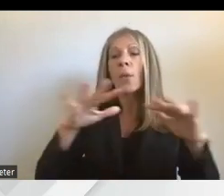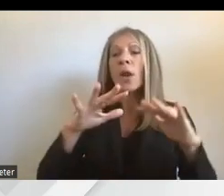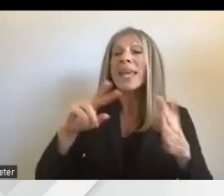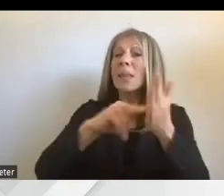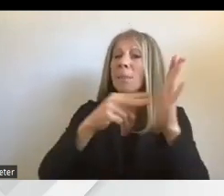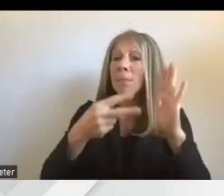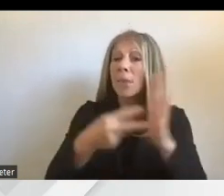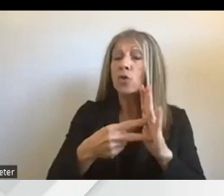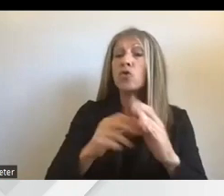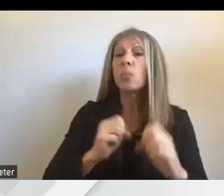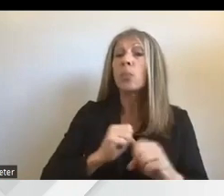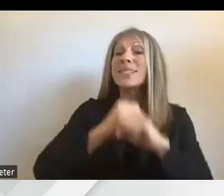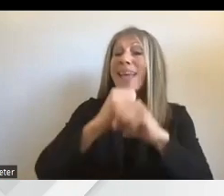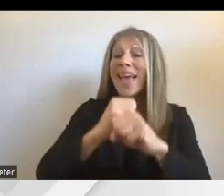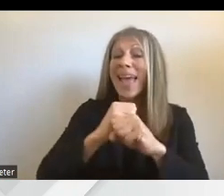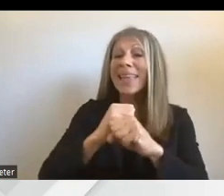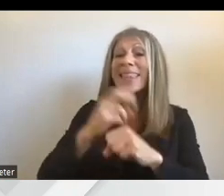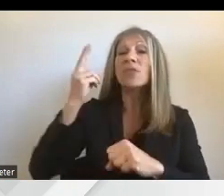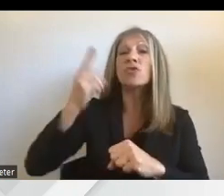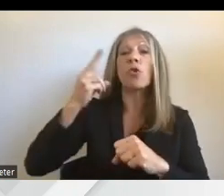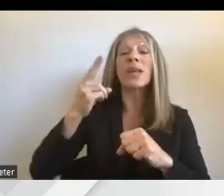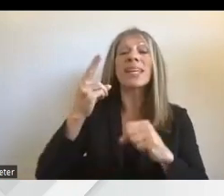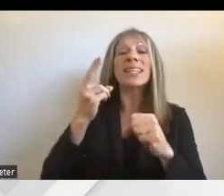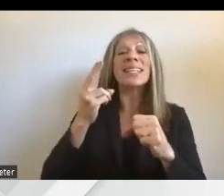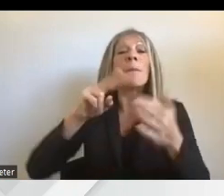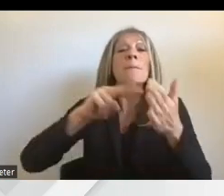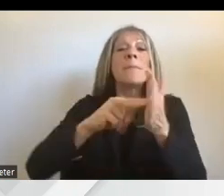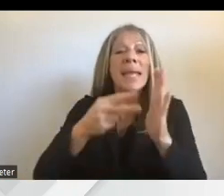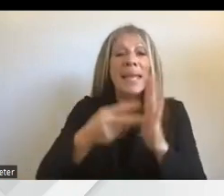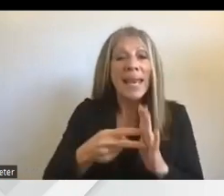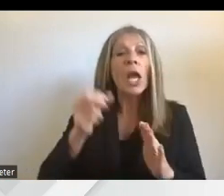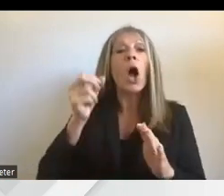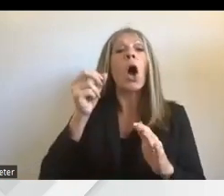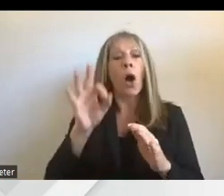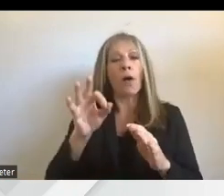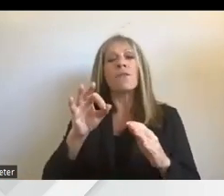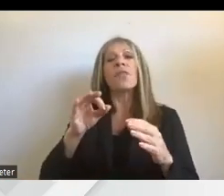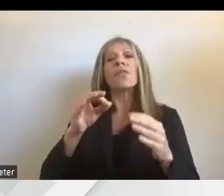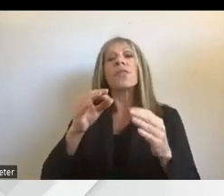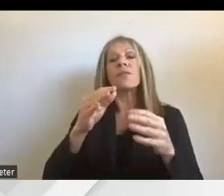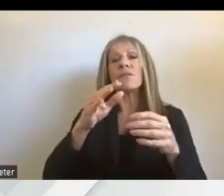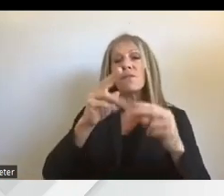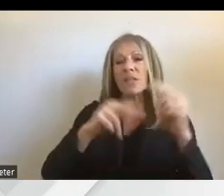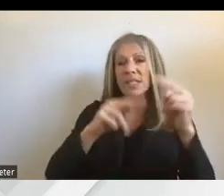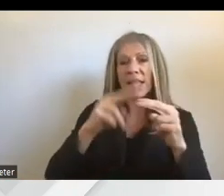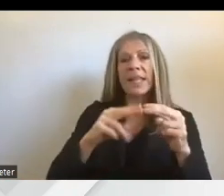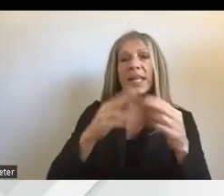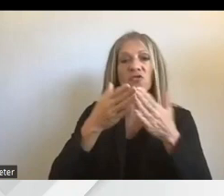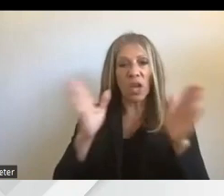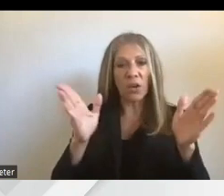intent is to protect the historic significance of the facility in general. So for example, the